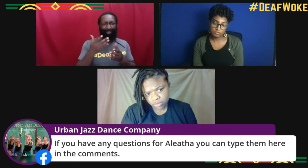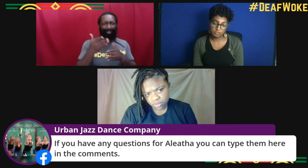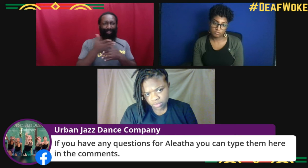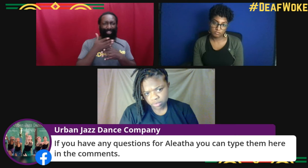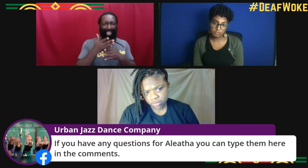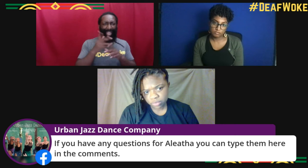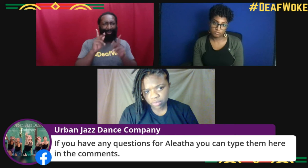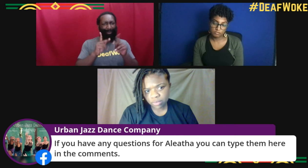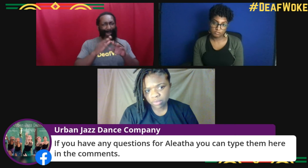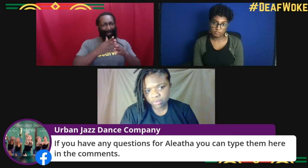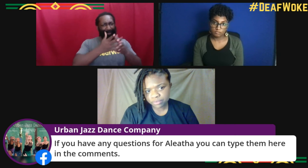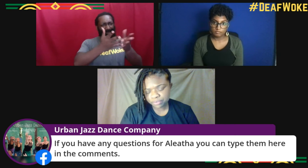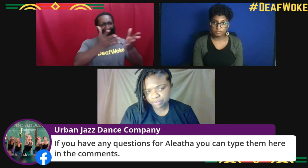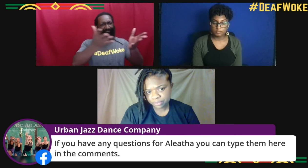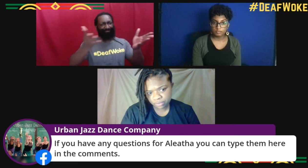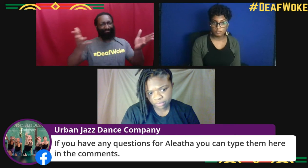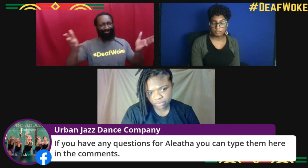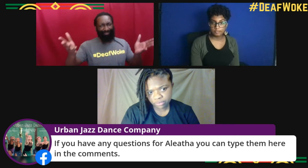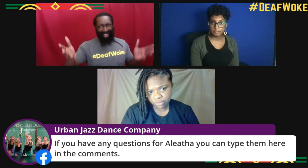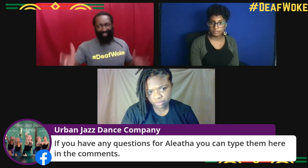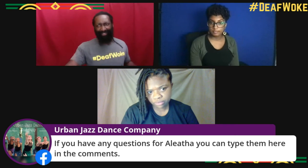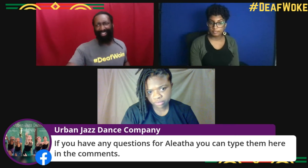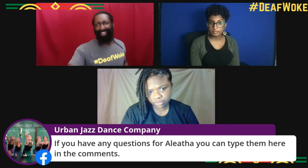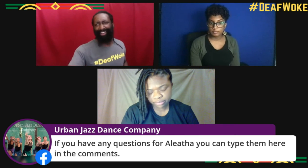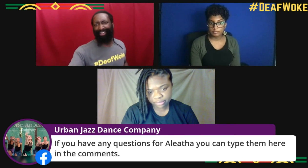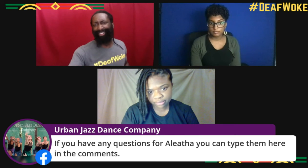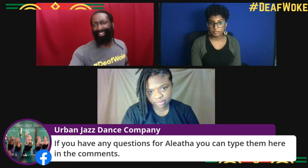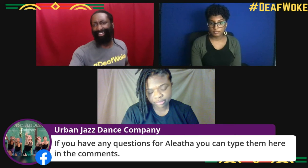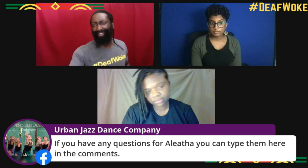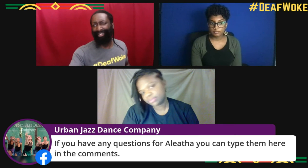your last thought that you want to share with the audience.